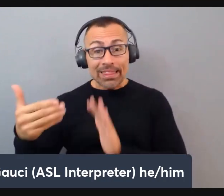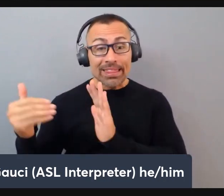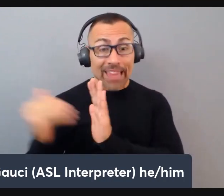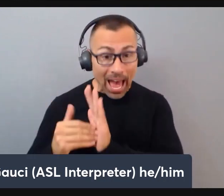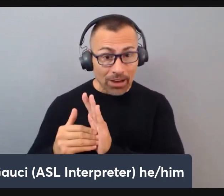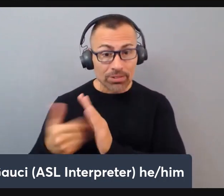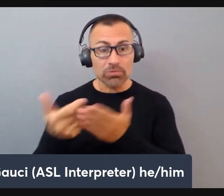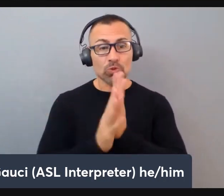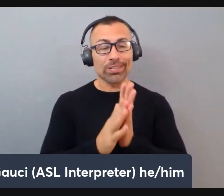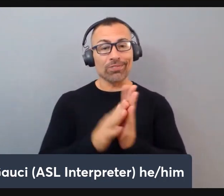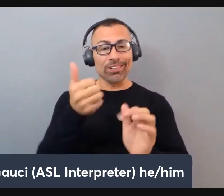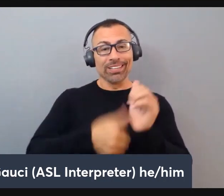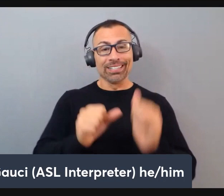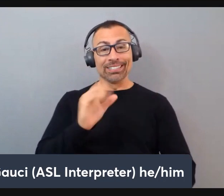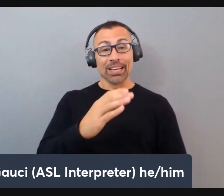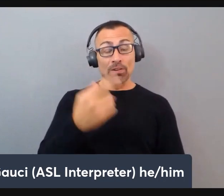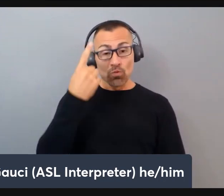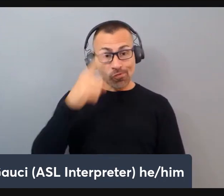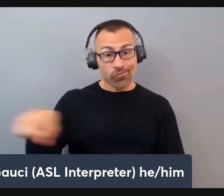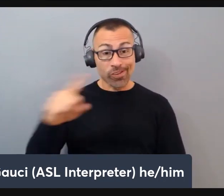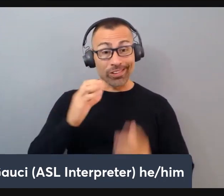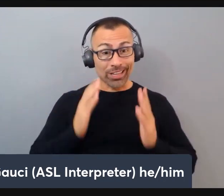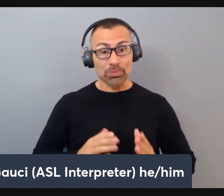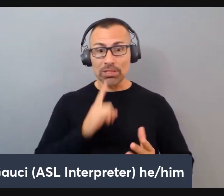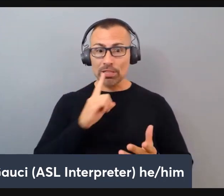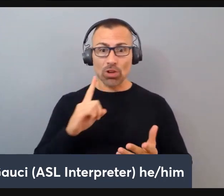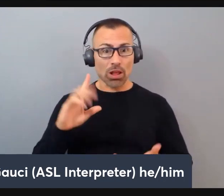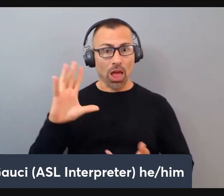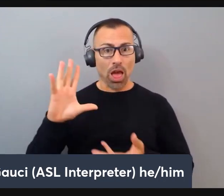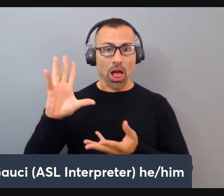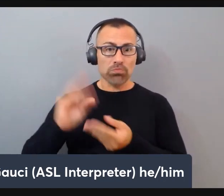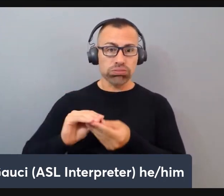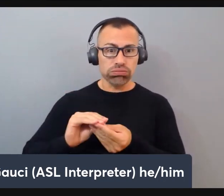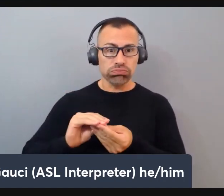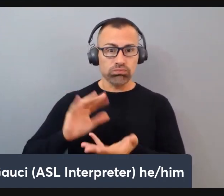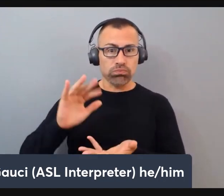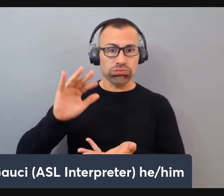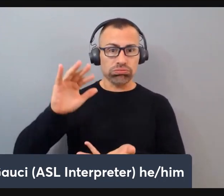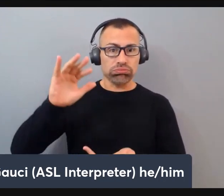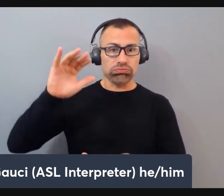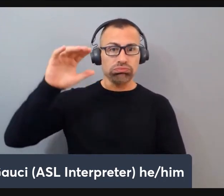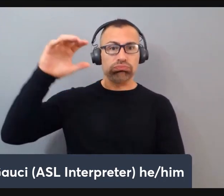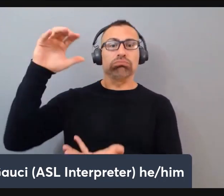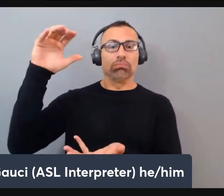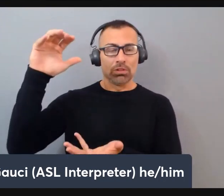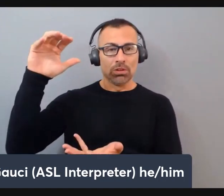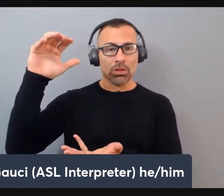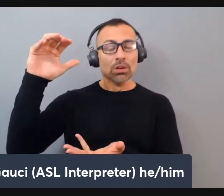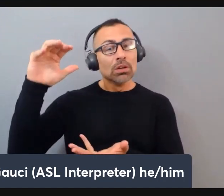those requests start to add up really fast. And so, that's where I start to say, what is a compute that I can use